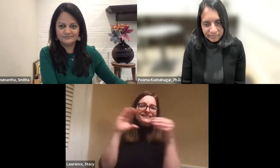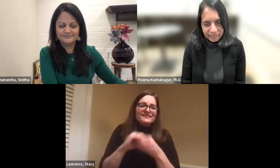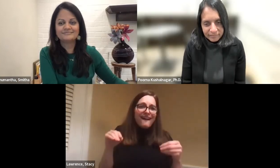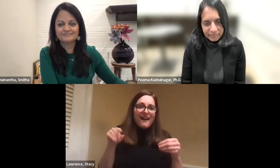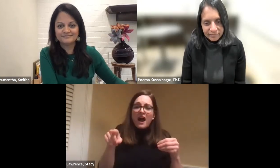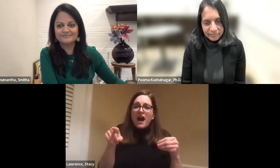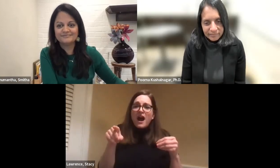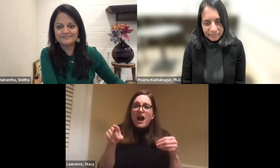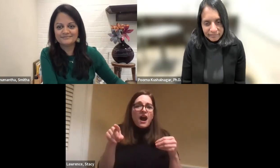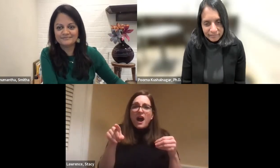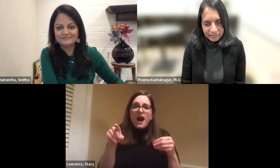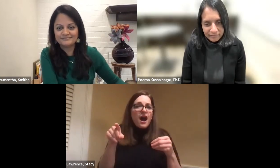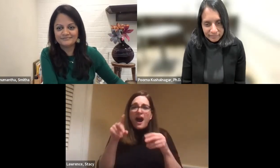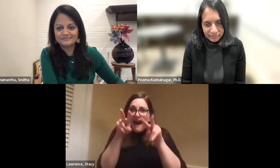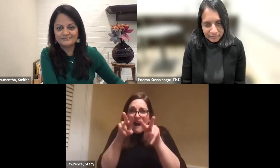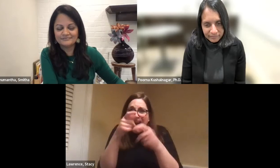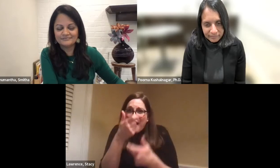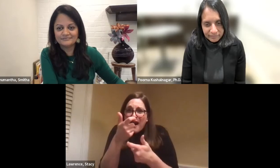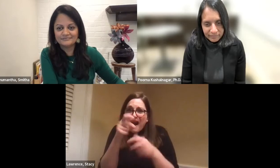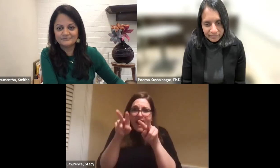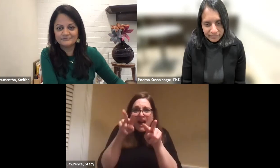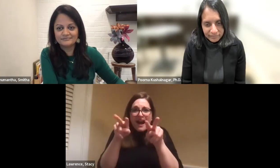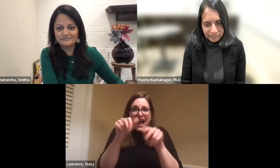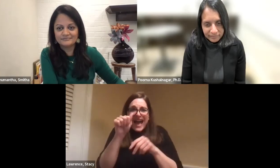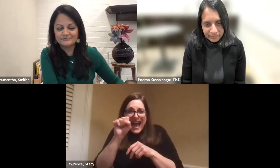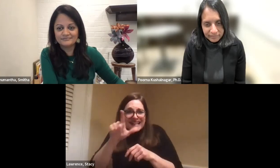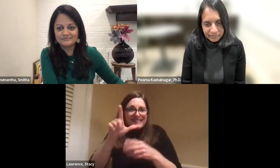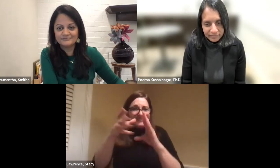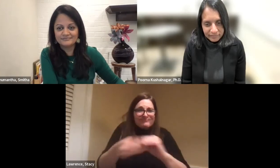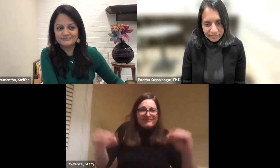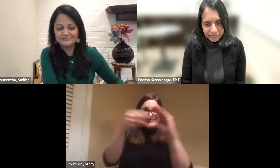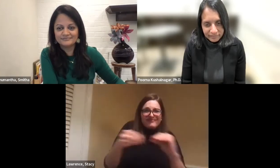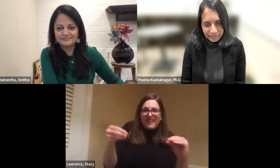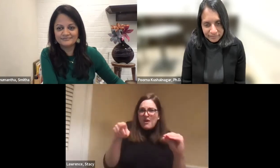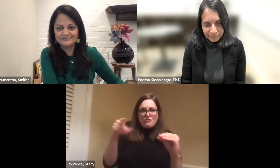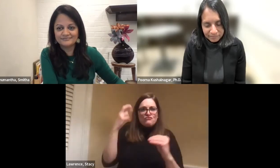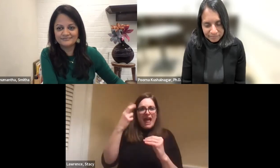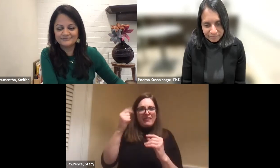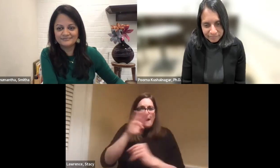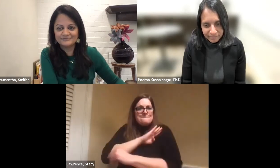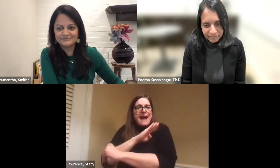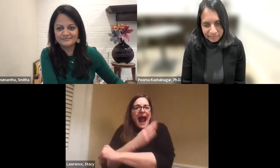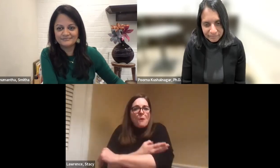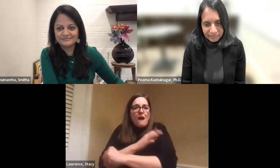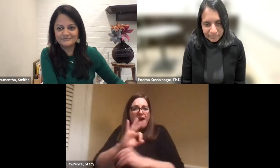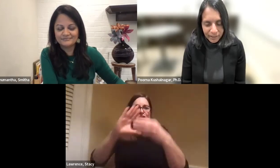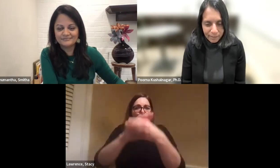oh, Darian loved stories, and just being able to watch the stories in ASL,